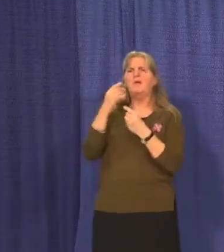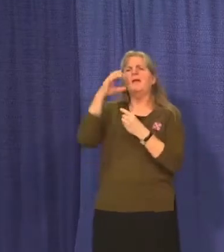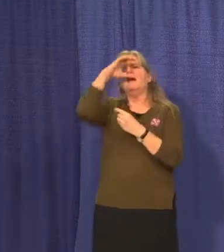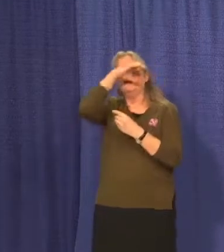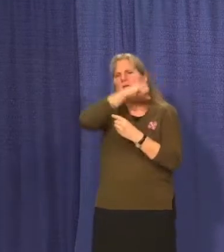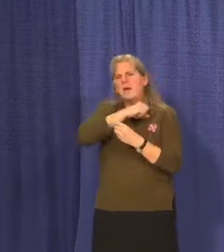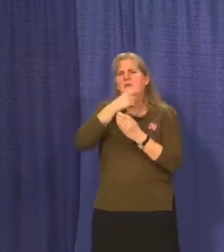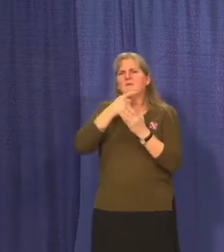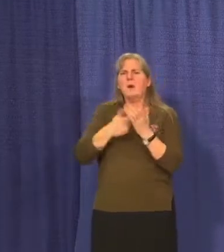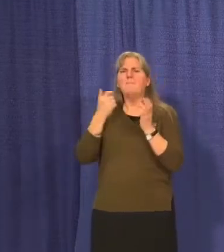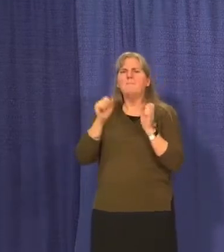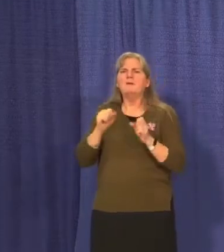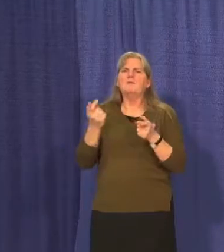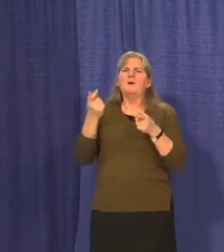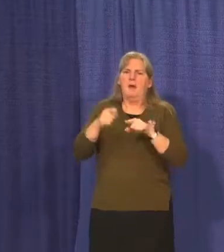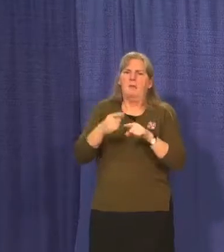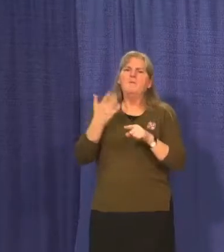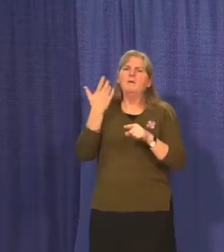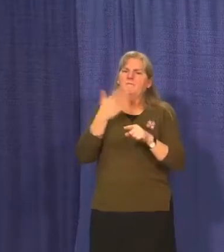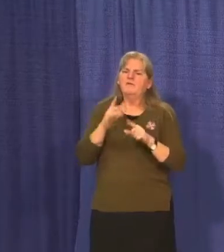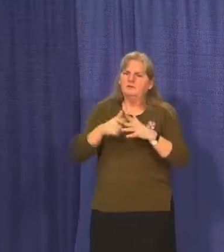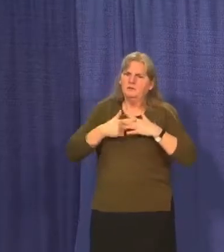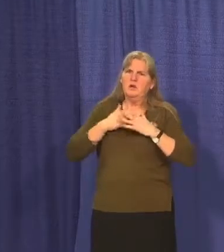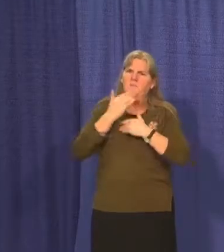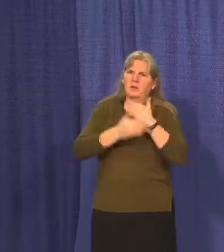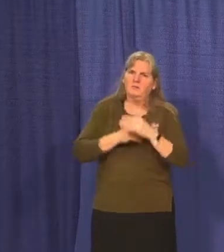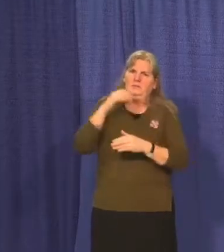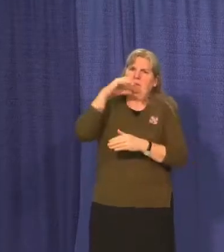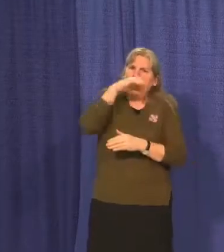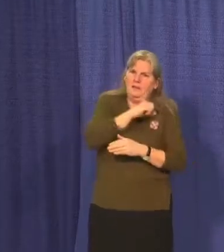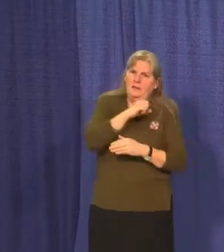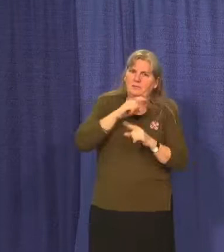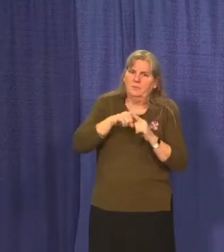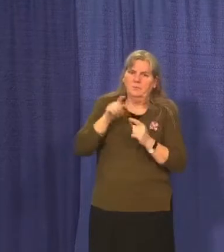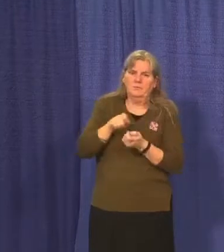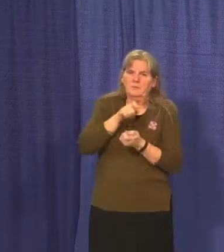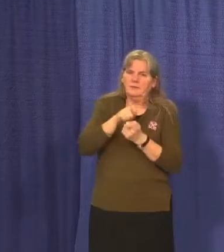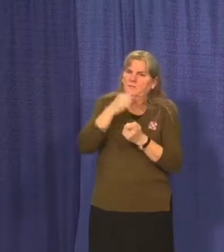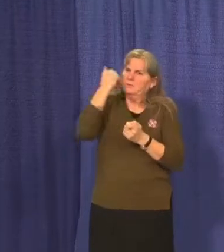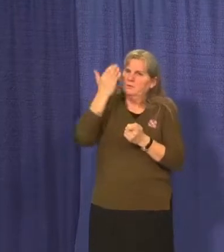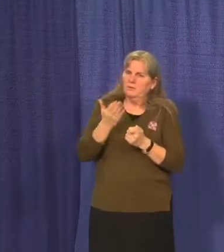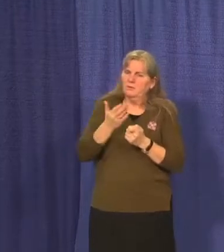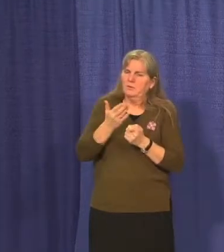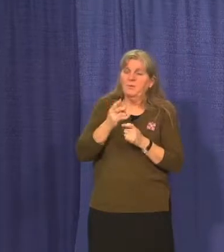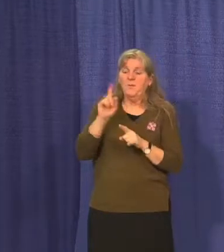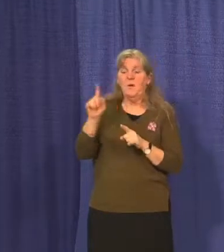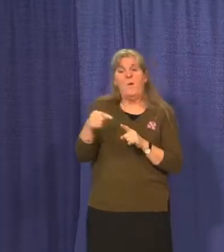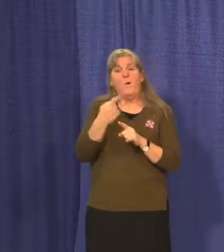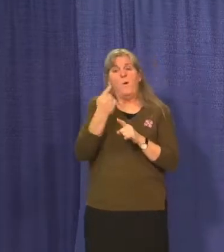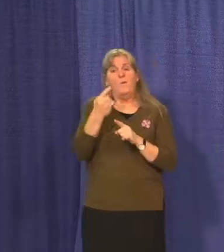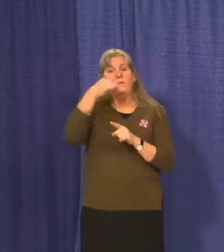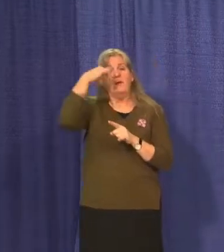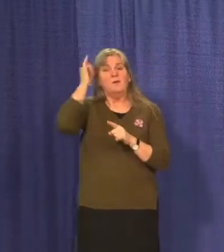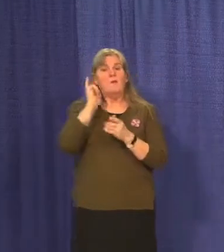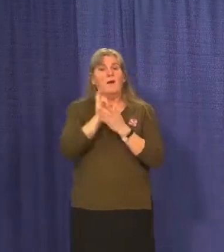anticipate what might happen. Clearly, this depends not just on Yukon but on the rest of